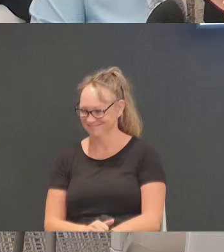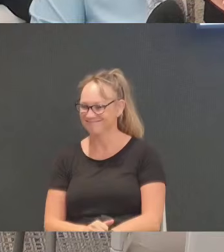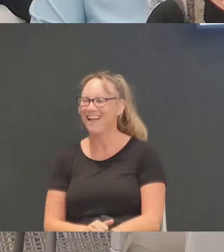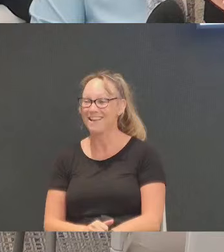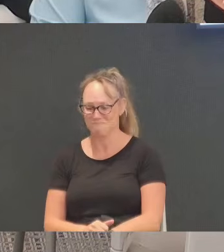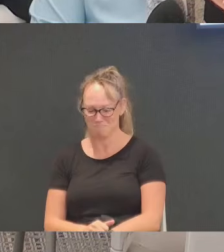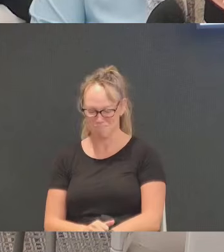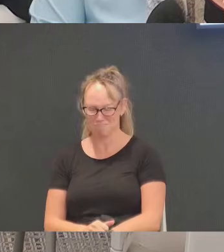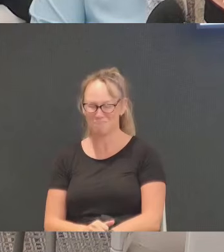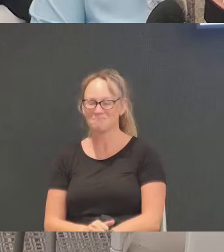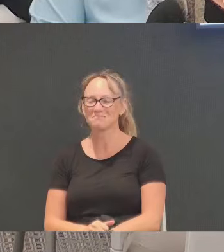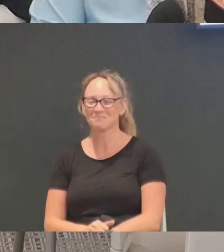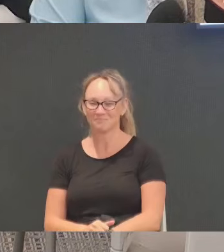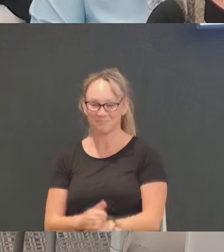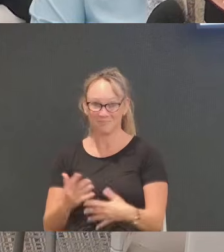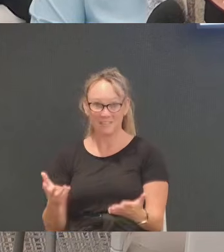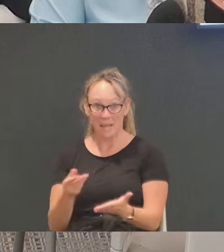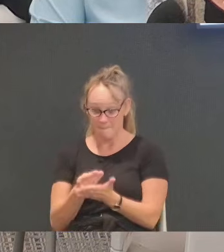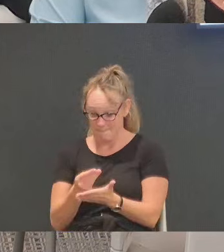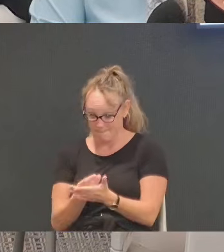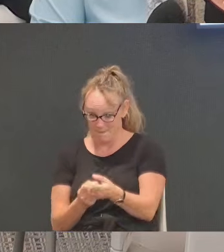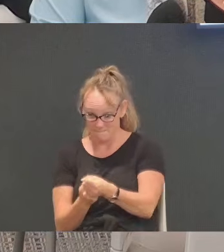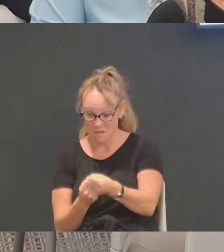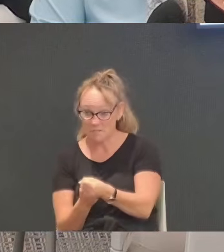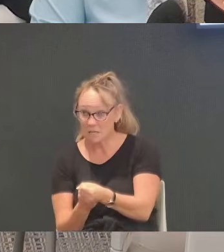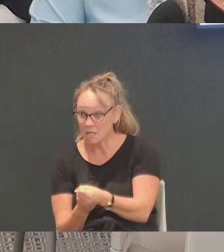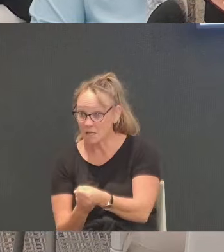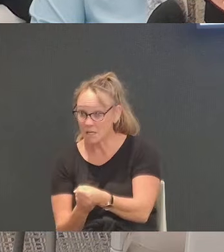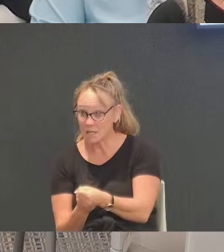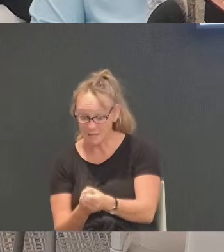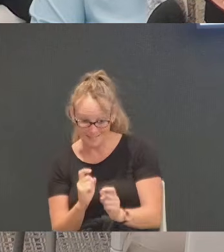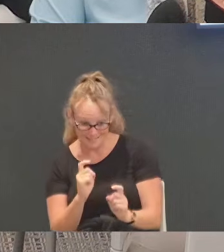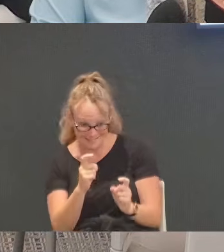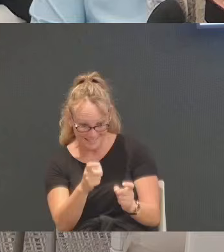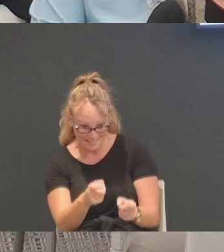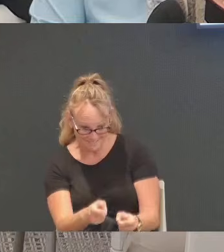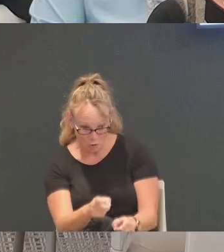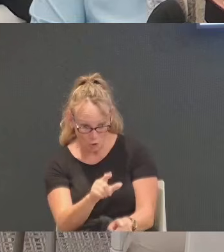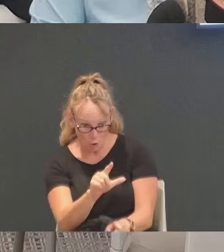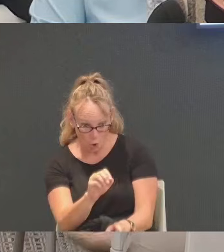but funding for these things gives Lola a chance to maybe someday become someone like you. sitting